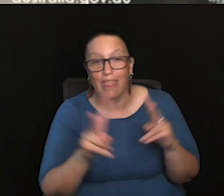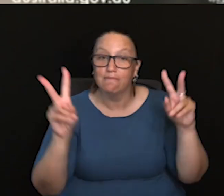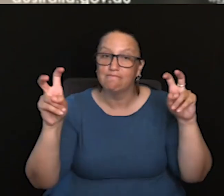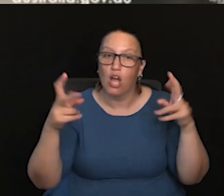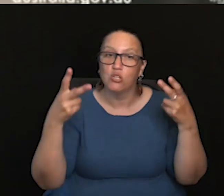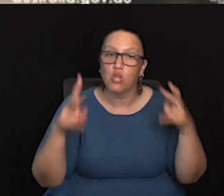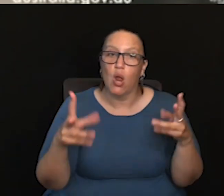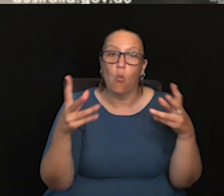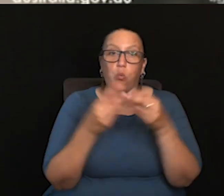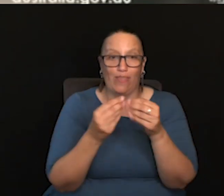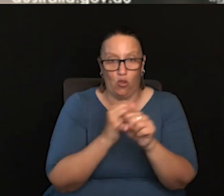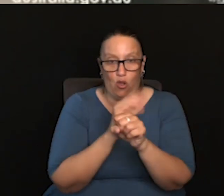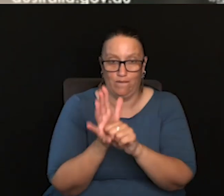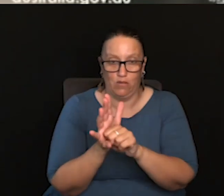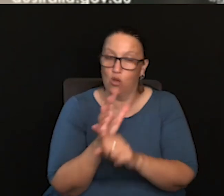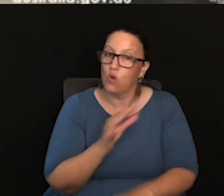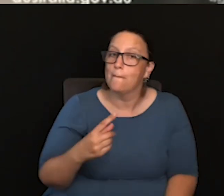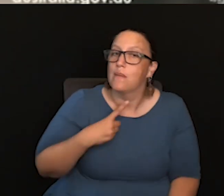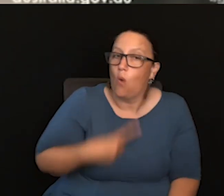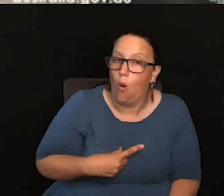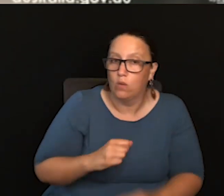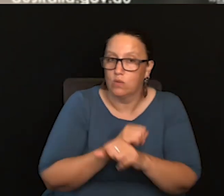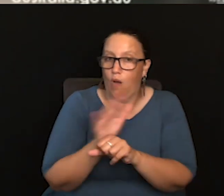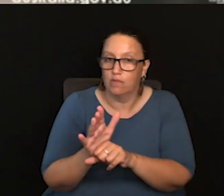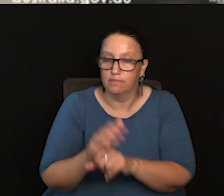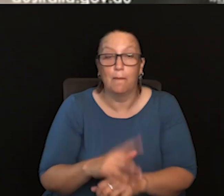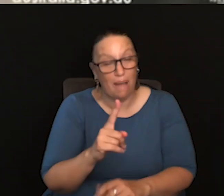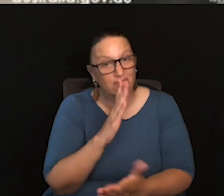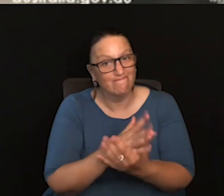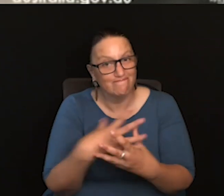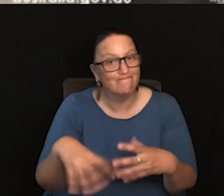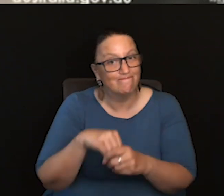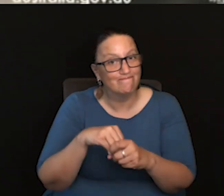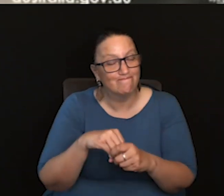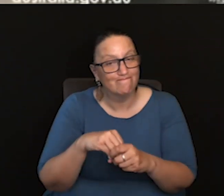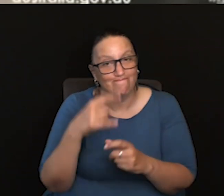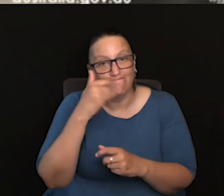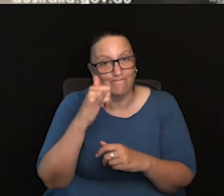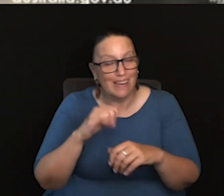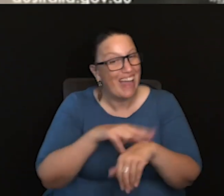But approximately, 60% of those that have passed have had, were in palliative care.